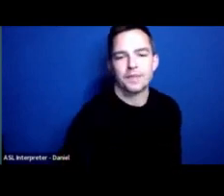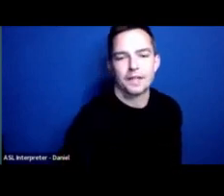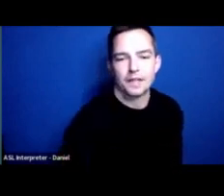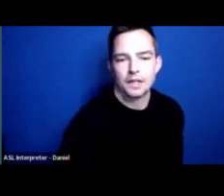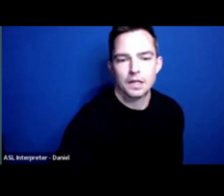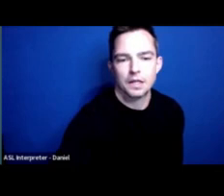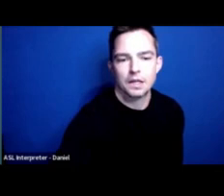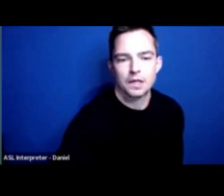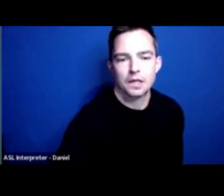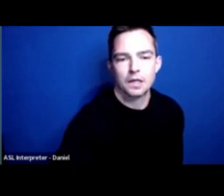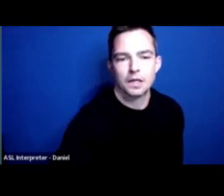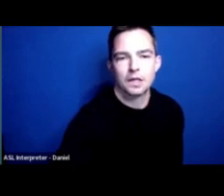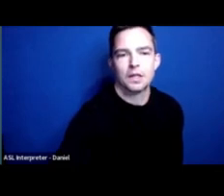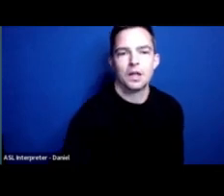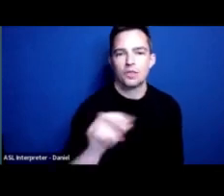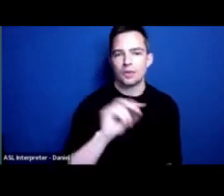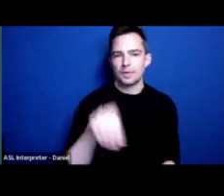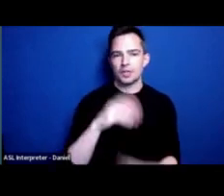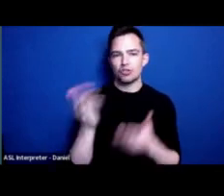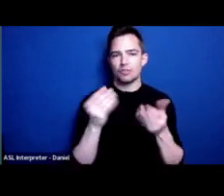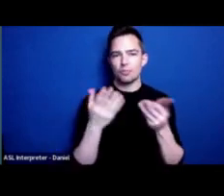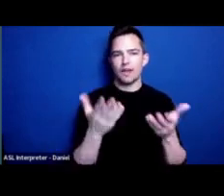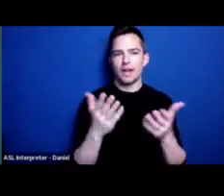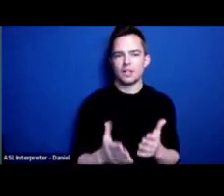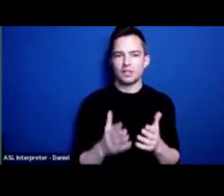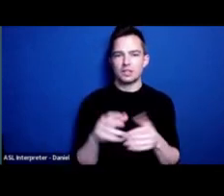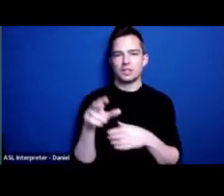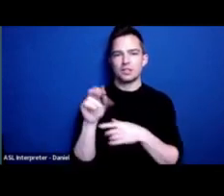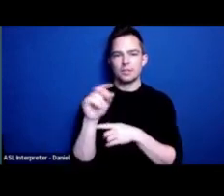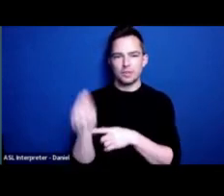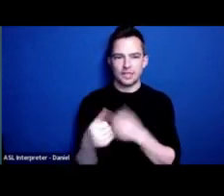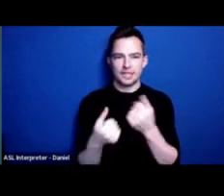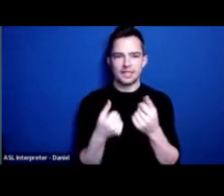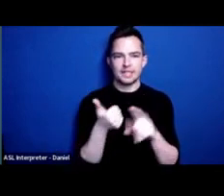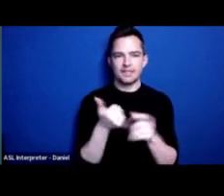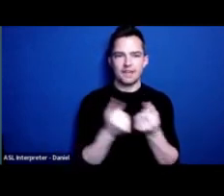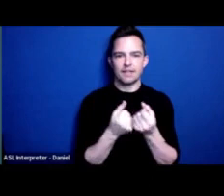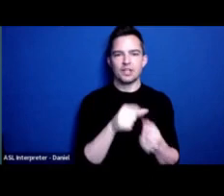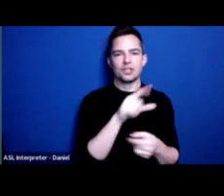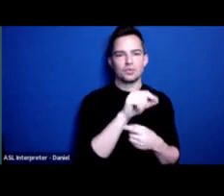service providers 20 percent self advocates we're getting close to 20% are persons with a